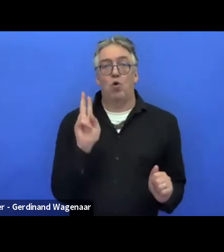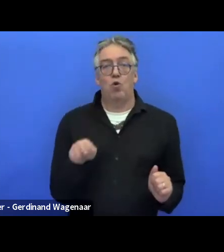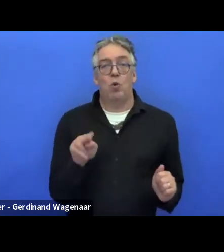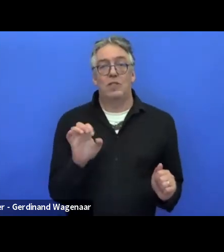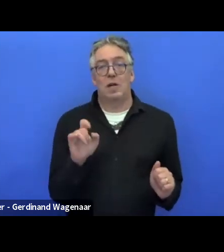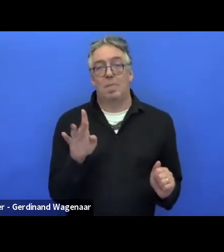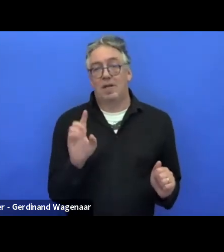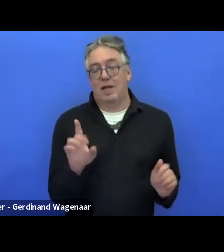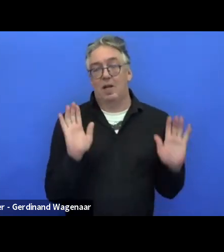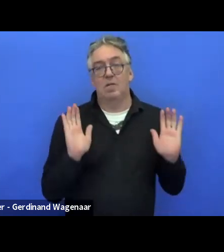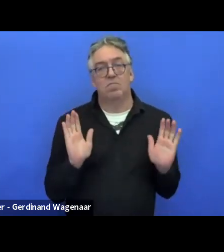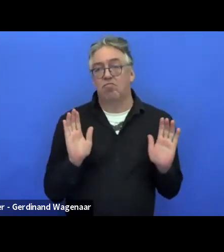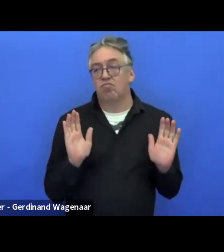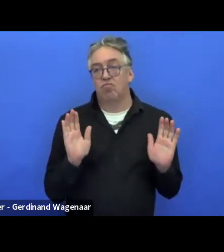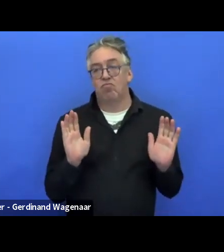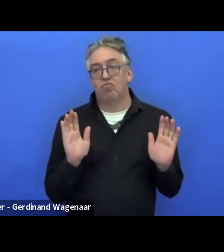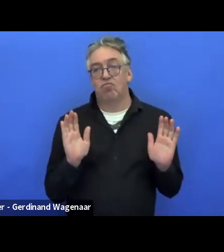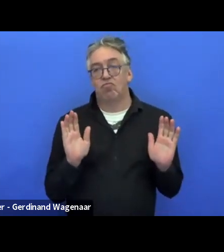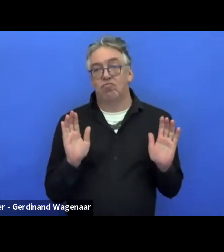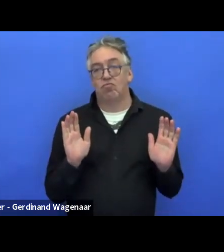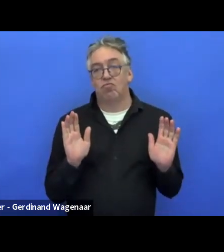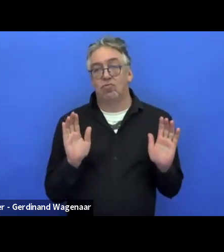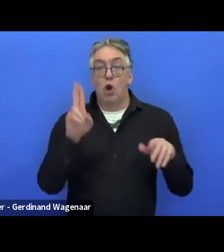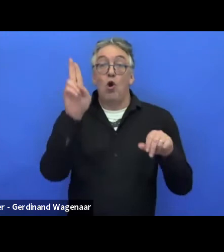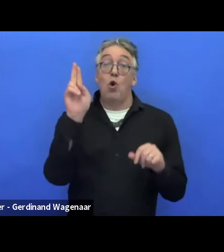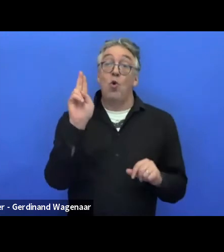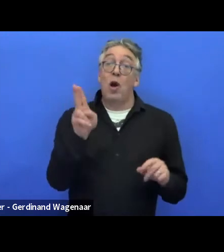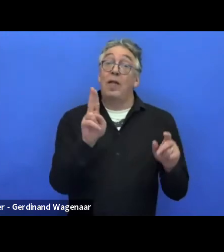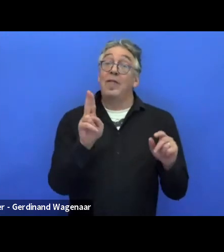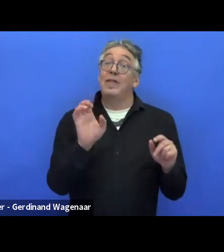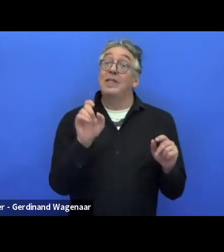the guidance issued by the Committee and more specifically the indication